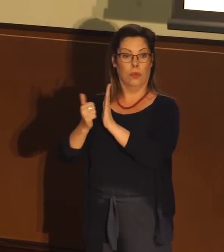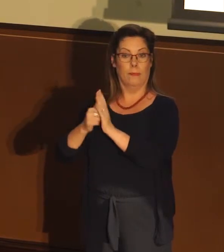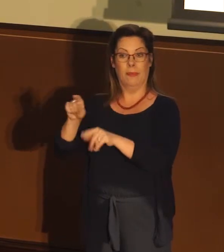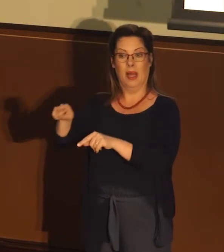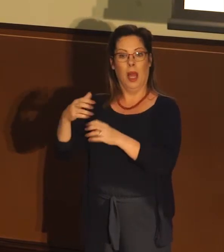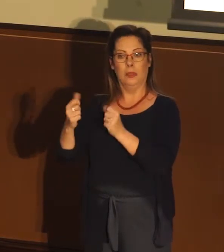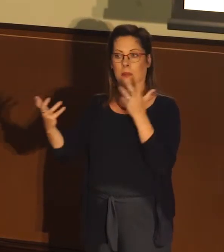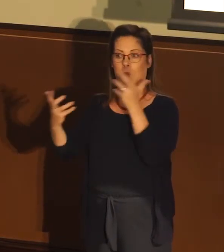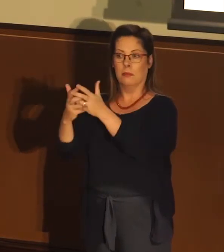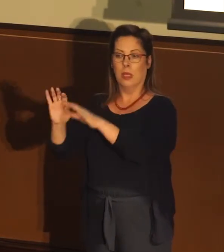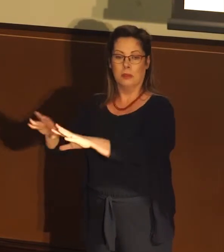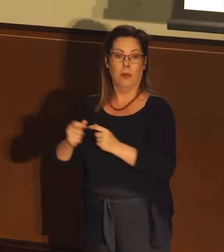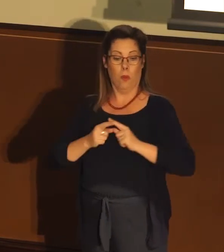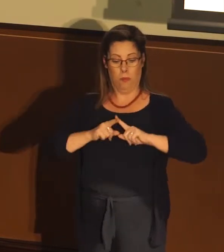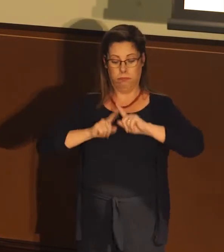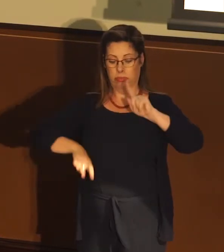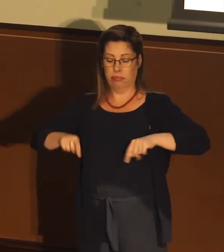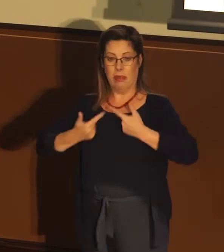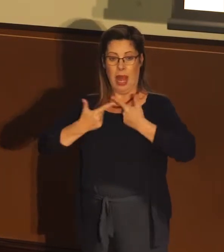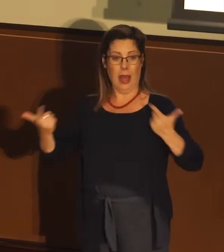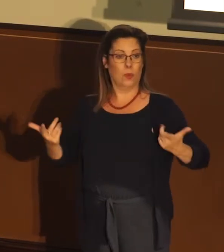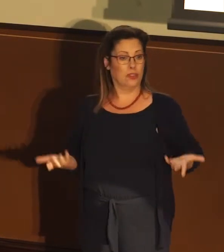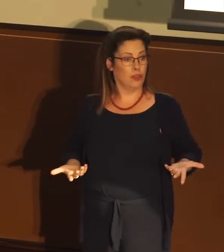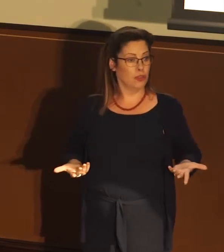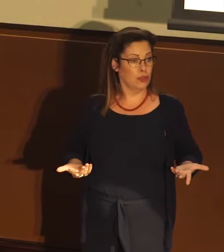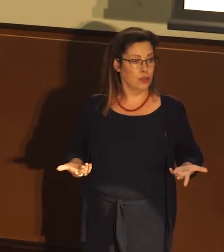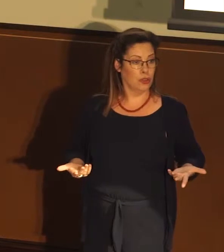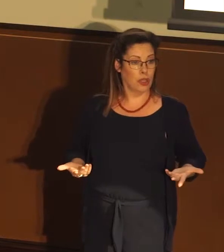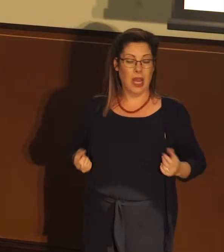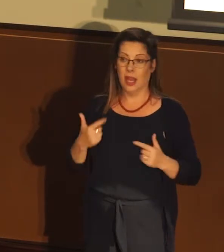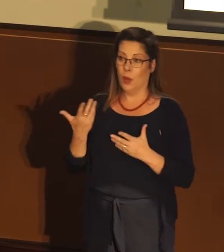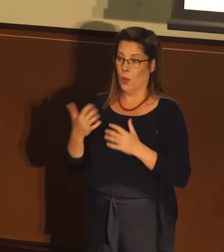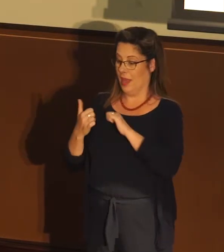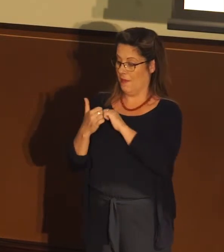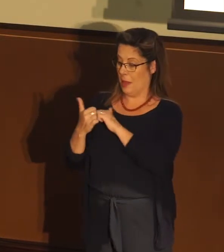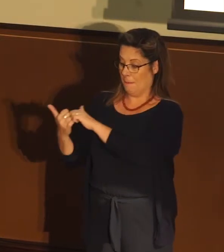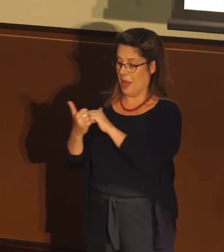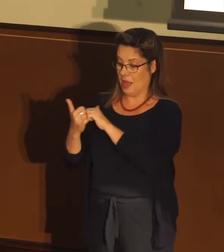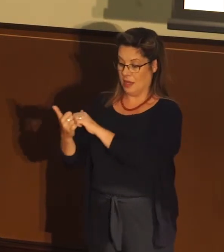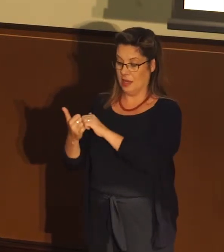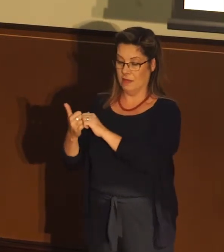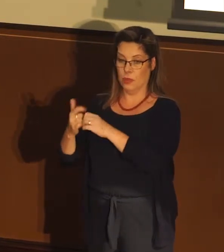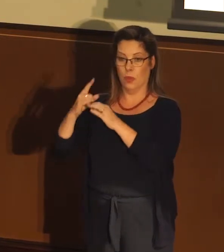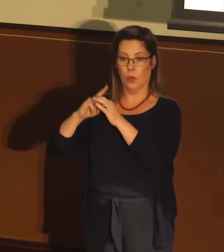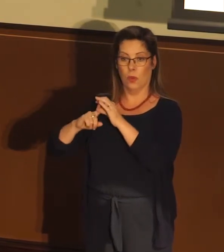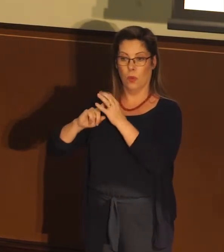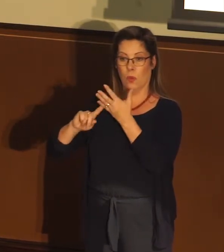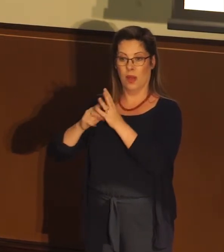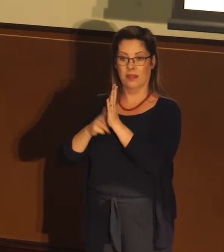The same with languages as well. We have a current partnership with the Clontarf Academy for Indigenous workers.